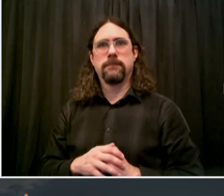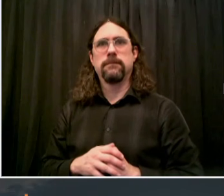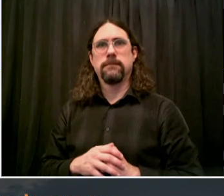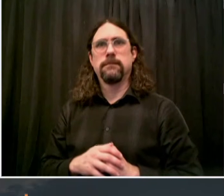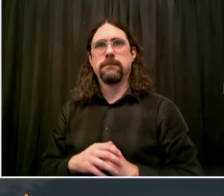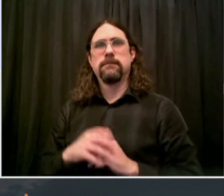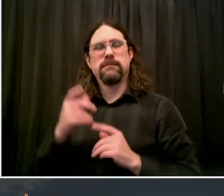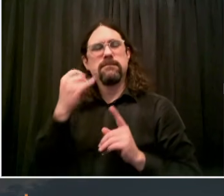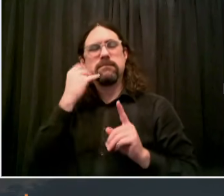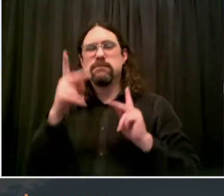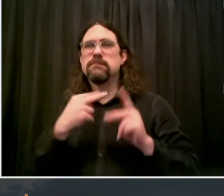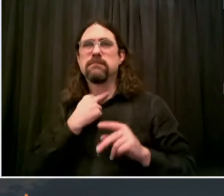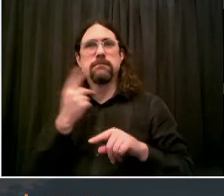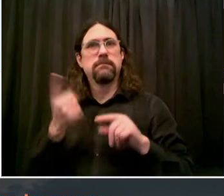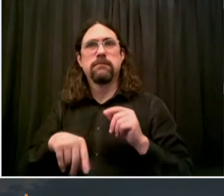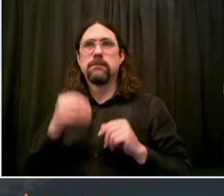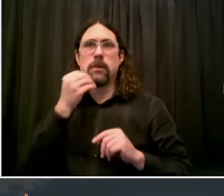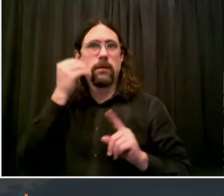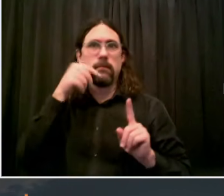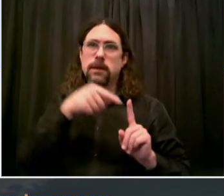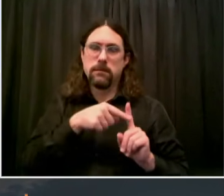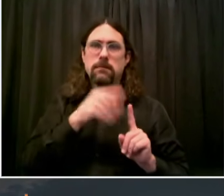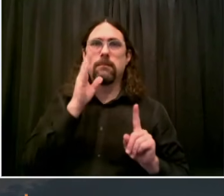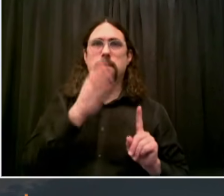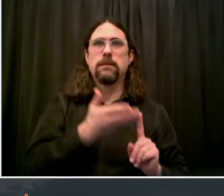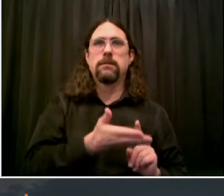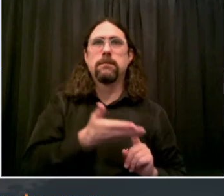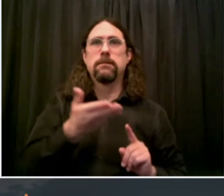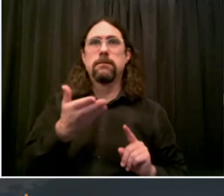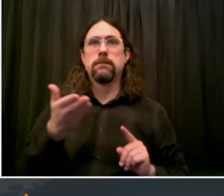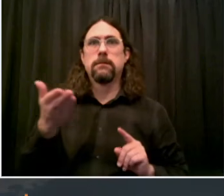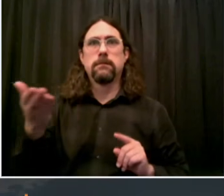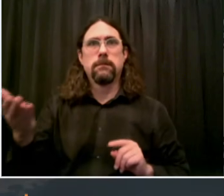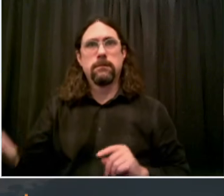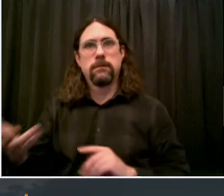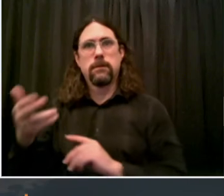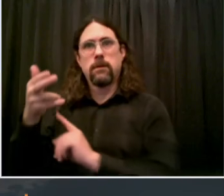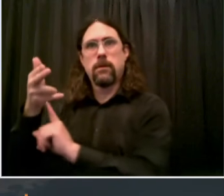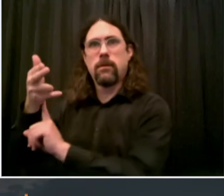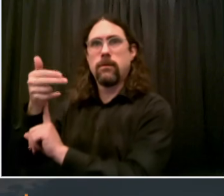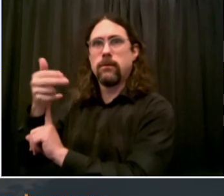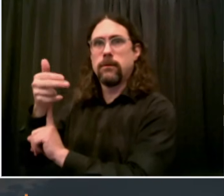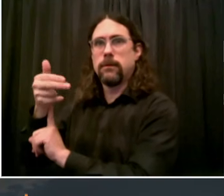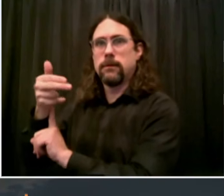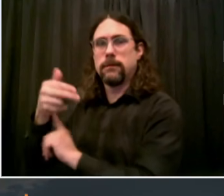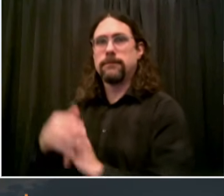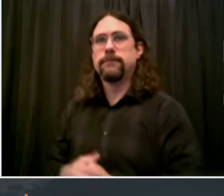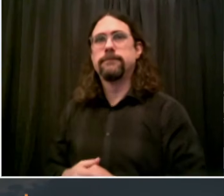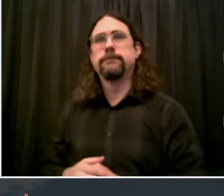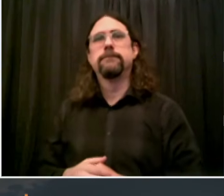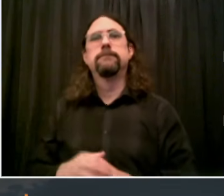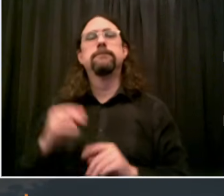PROPERLY IN THEIR HOME, THAT'S WHAT THE HOTELS ARE FOR. THAT'S WHY WE HAVE A WHOLE EVIDENT NOT ONLY TO SAY, OKAY,